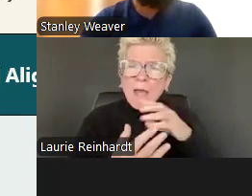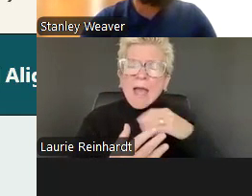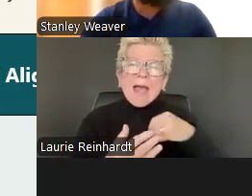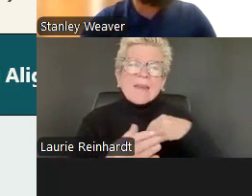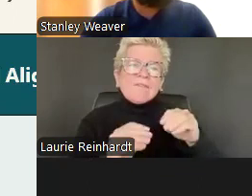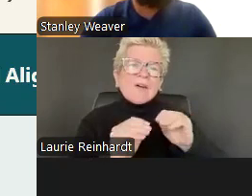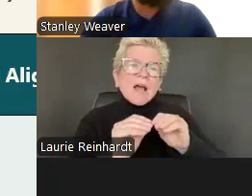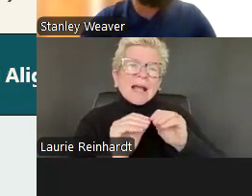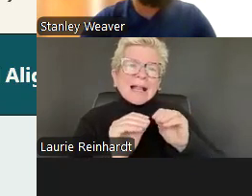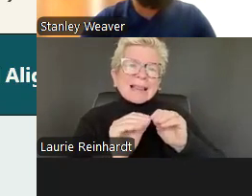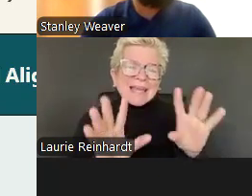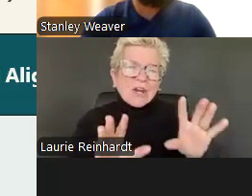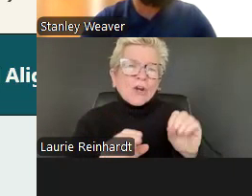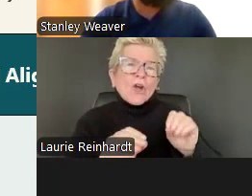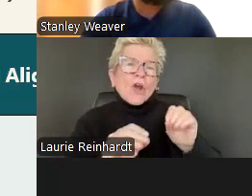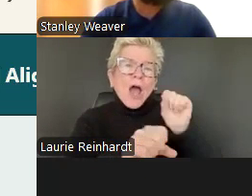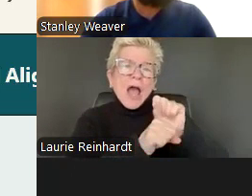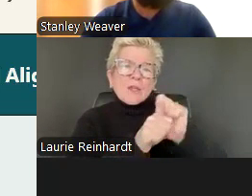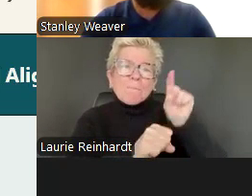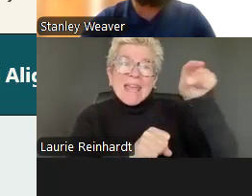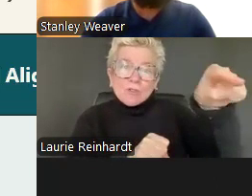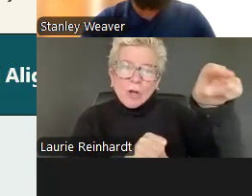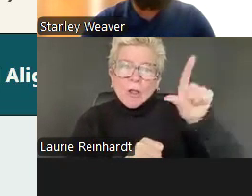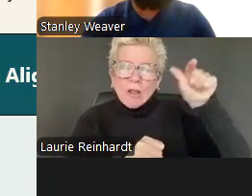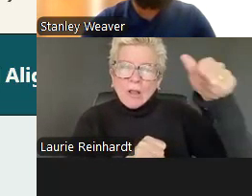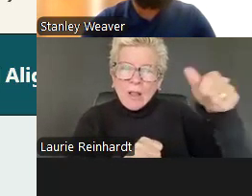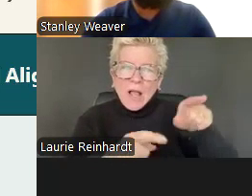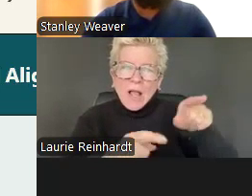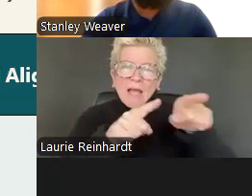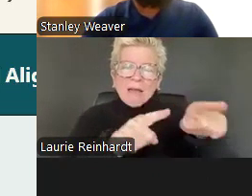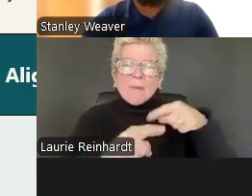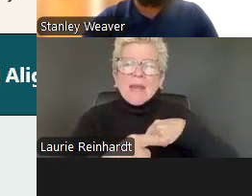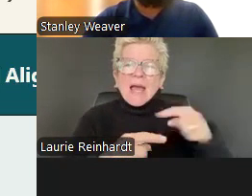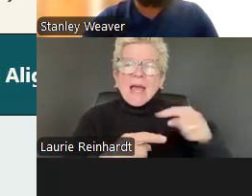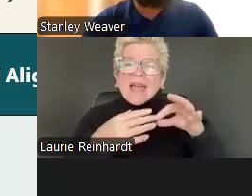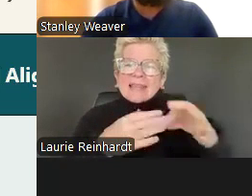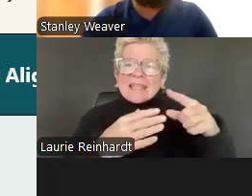and lead to a dual credit or industry recognized credential currently there are